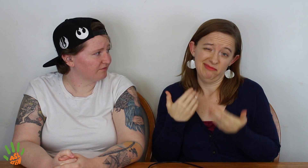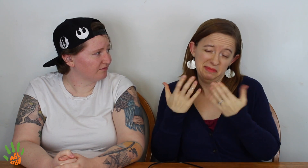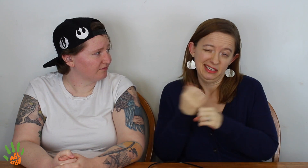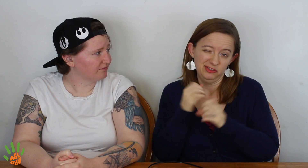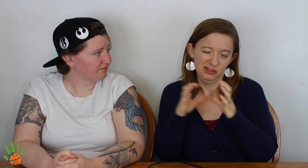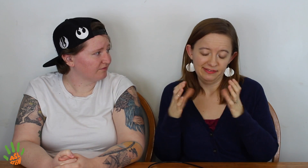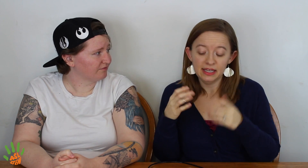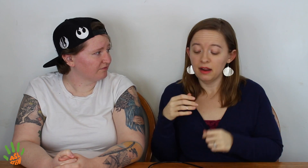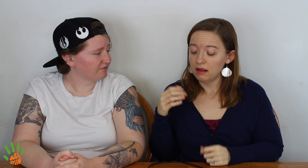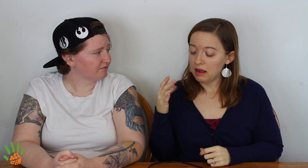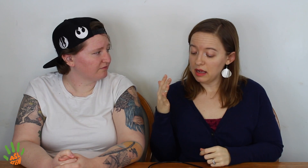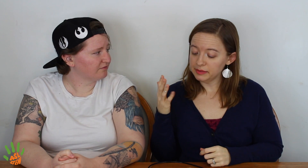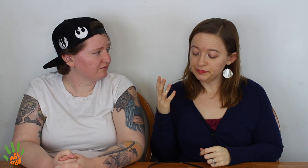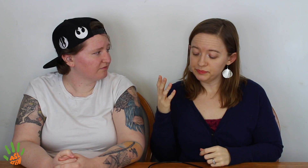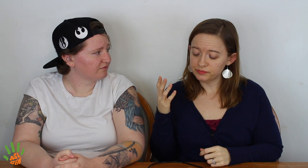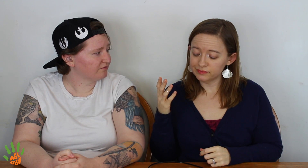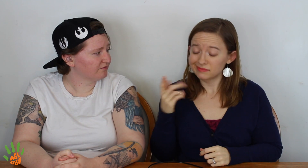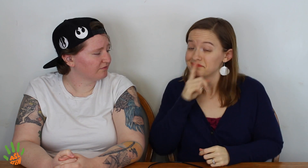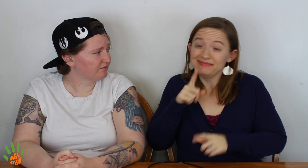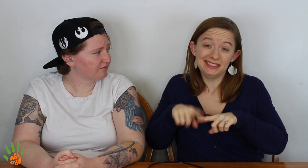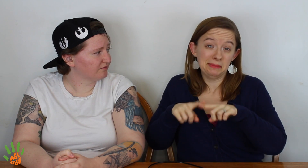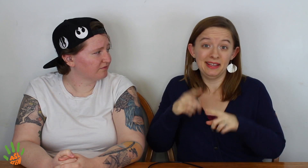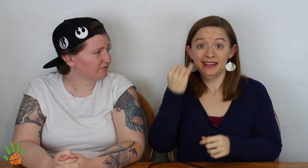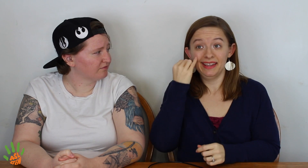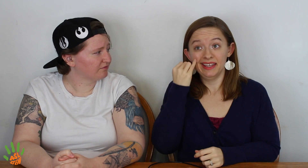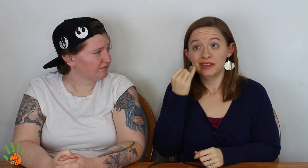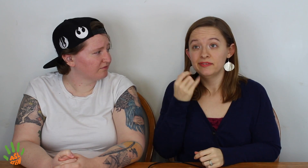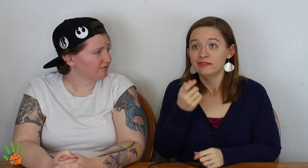Which I would recommend getting certified. But really it's going to depend.